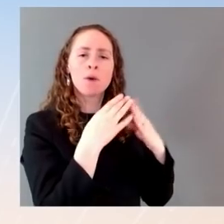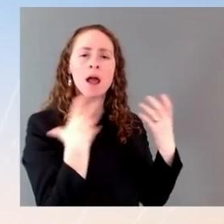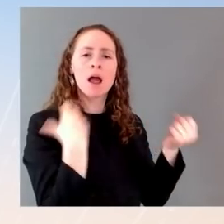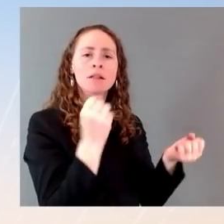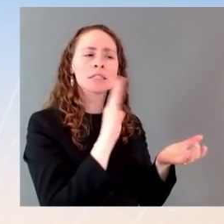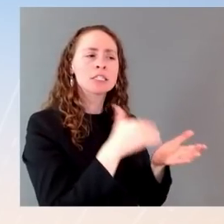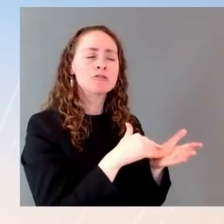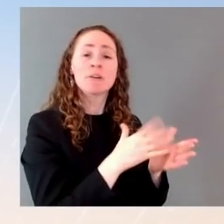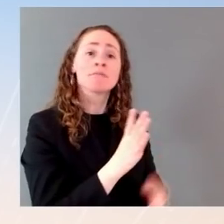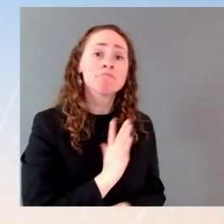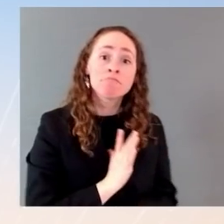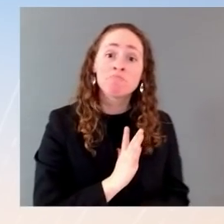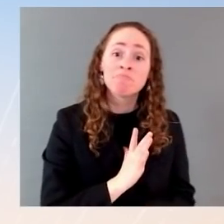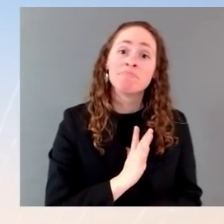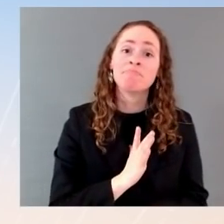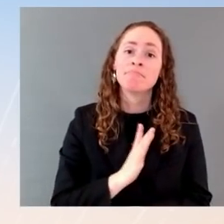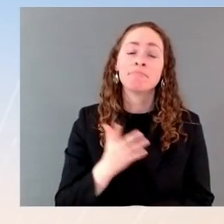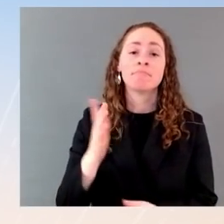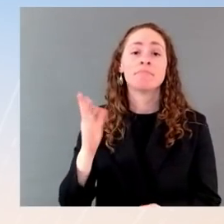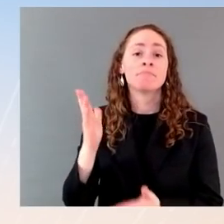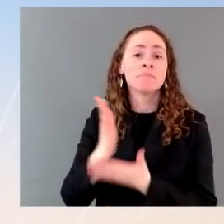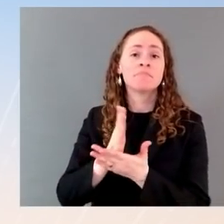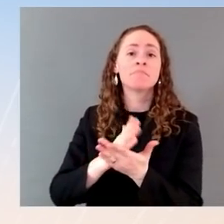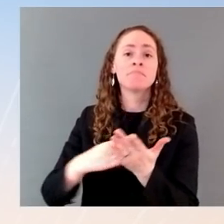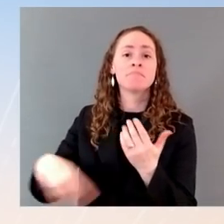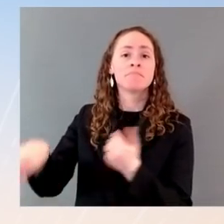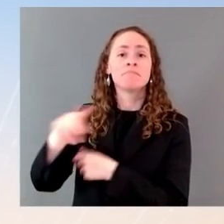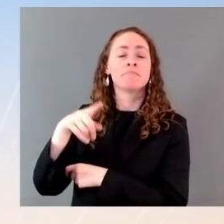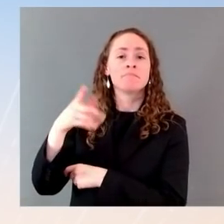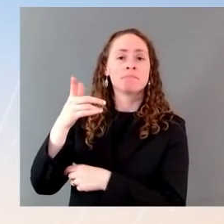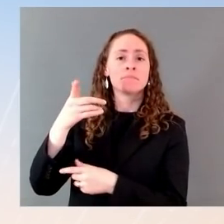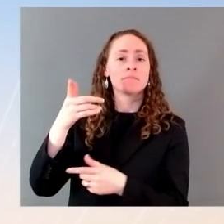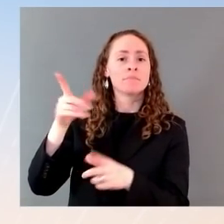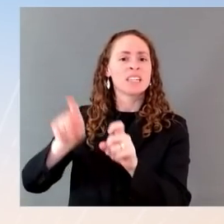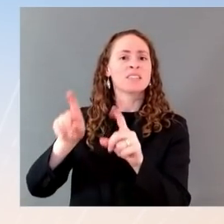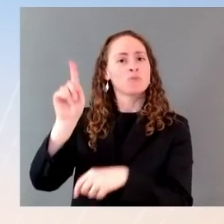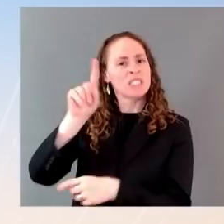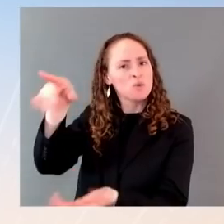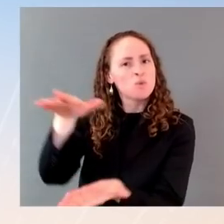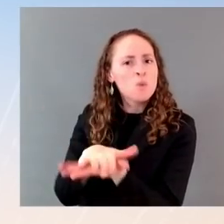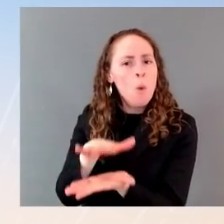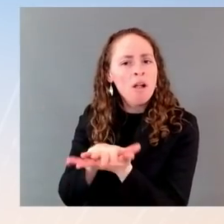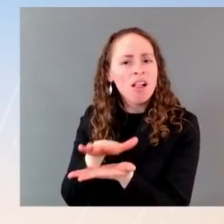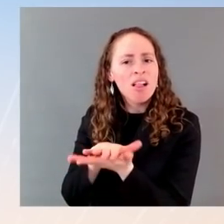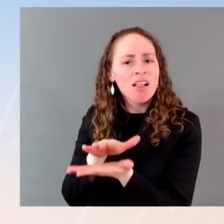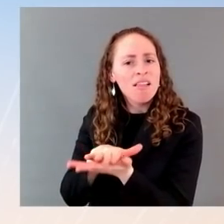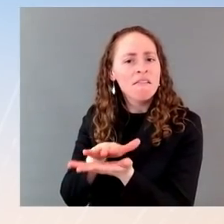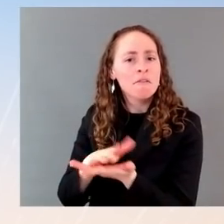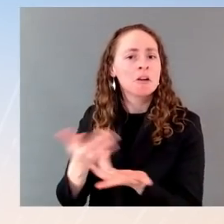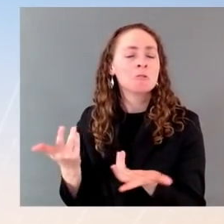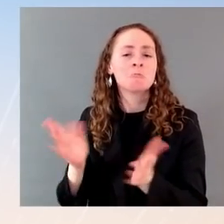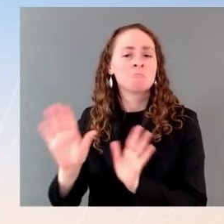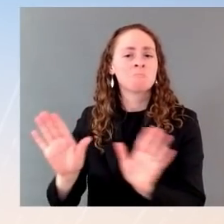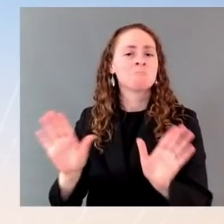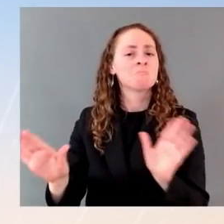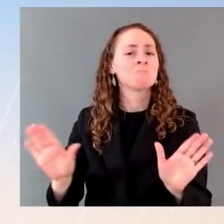that everyone in America has access to free testing, whether at a doctor's office, pharmacy, community testing site, or, now, at home.